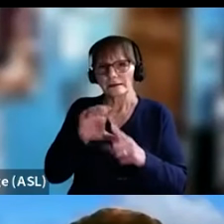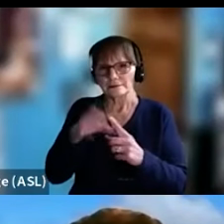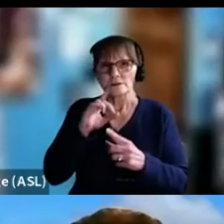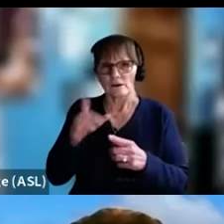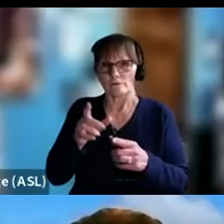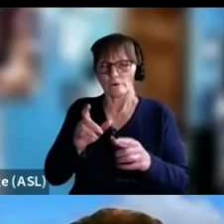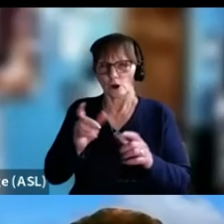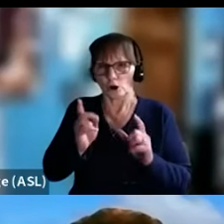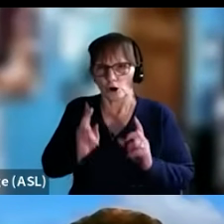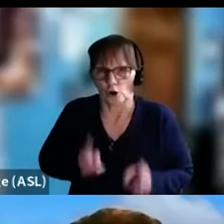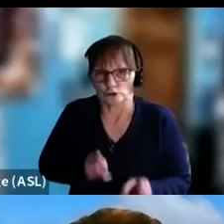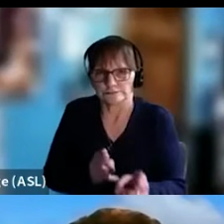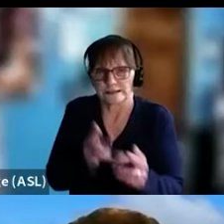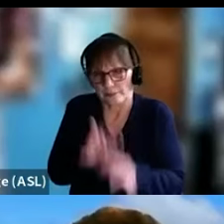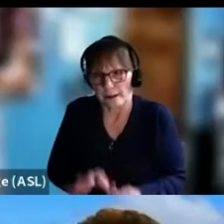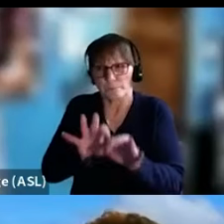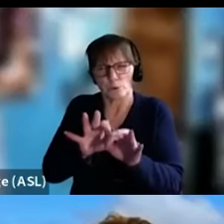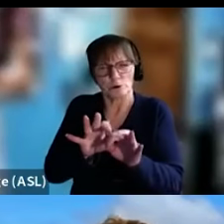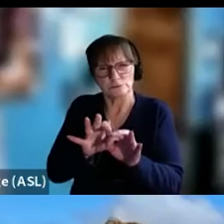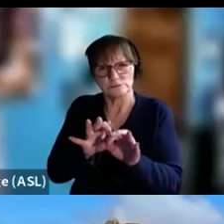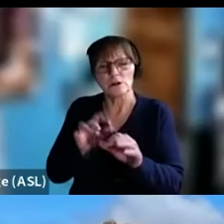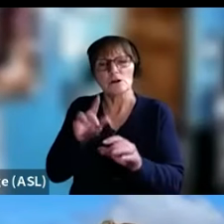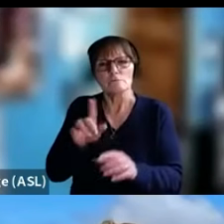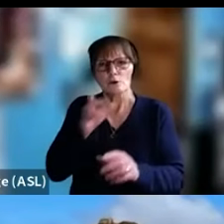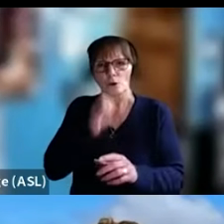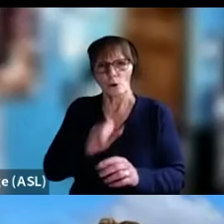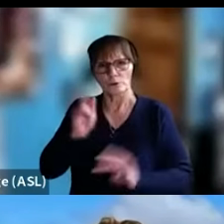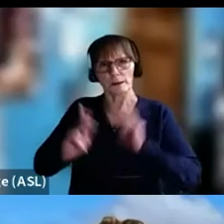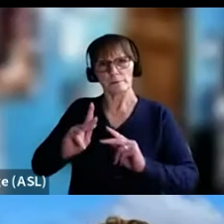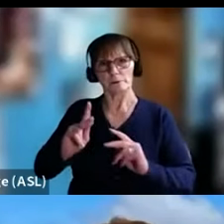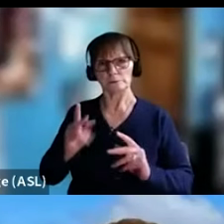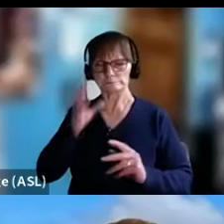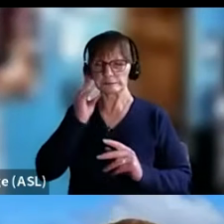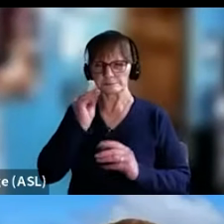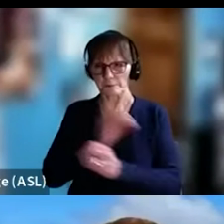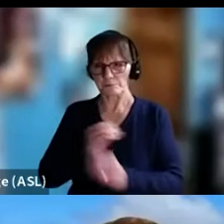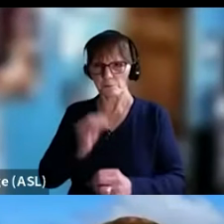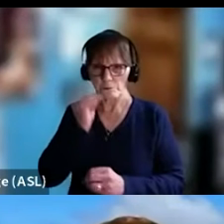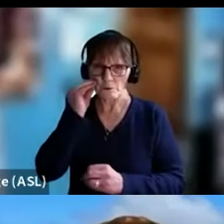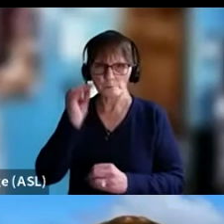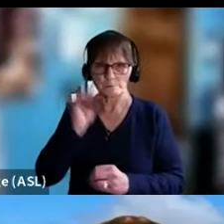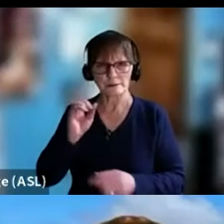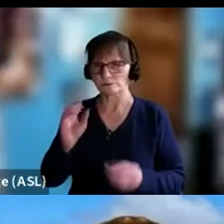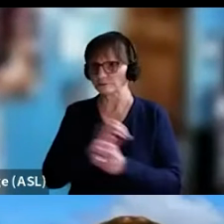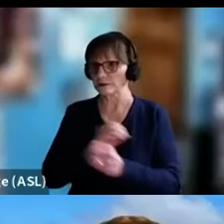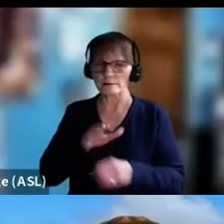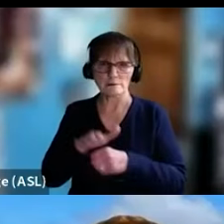of what we need for older people experiencing homelessness because of the lack of data that really showcases this.